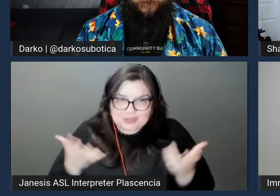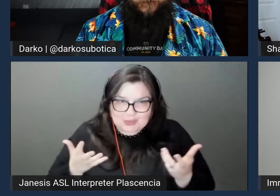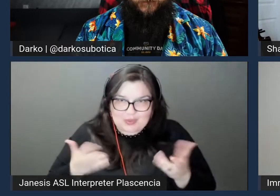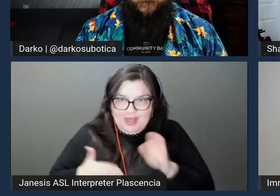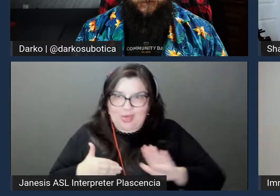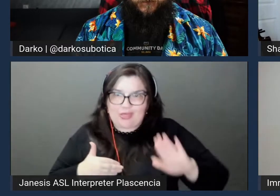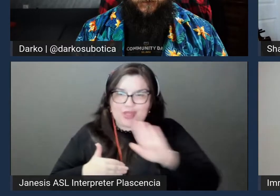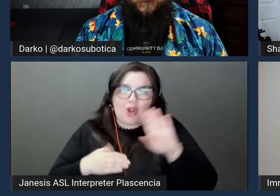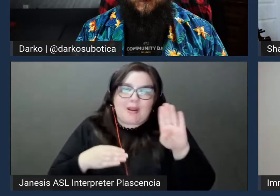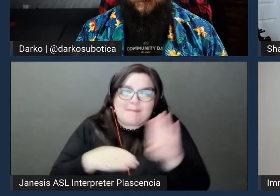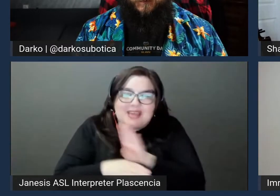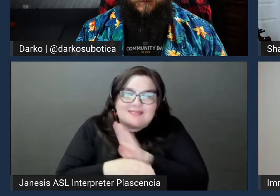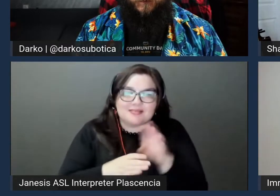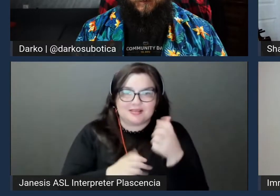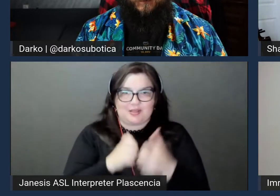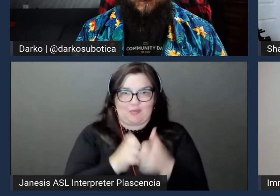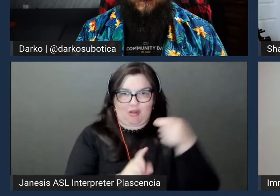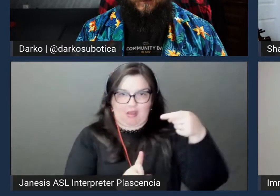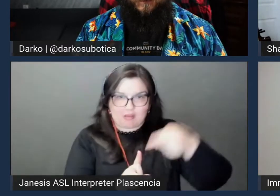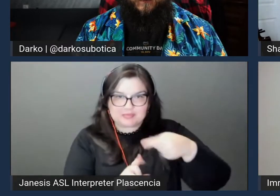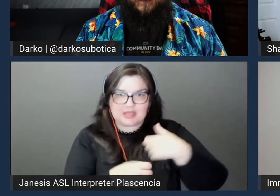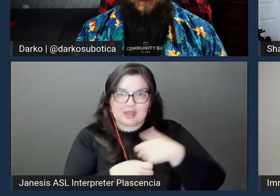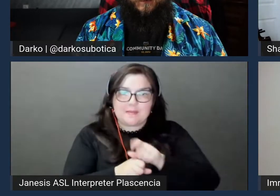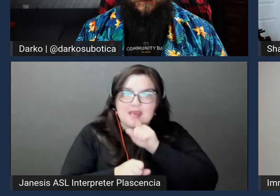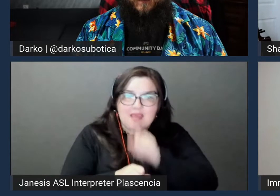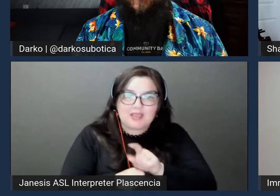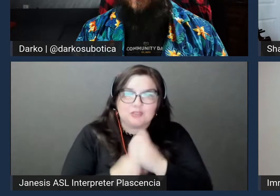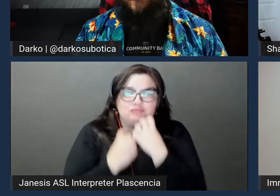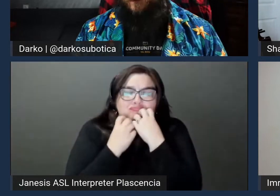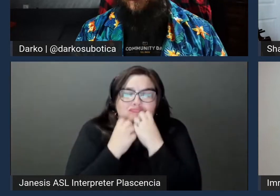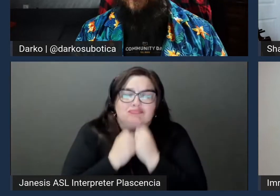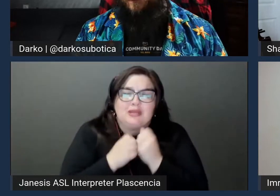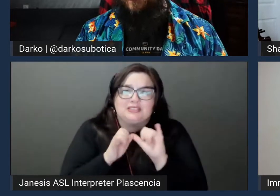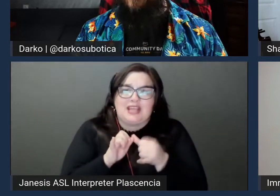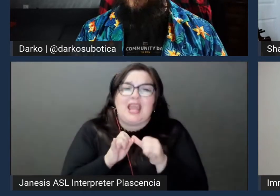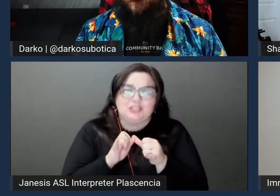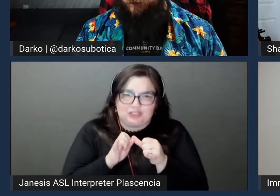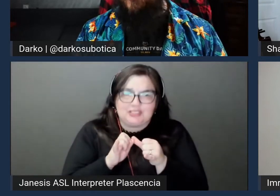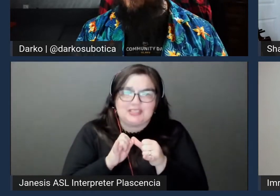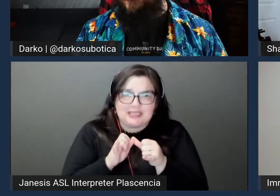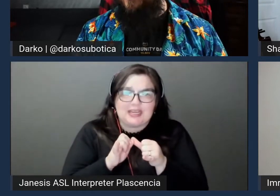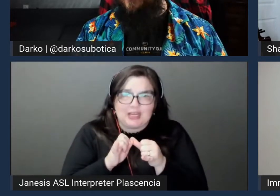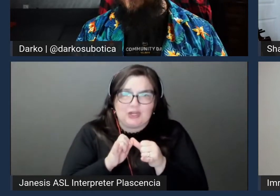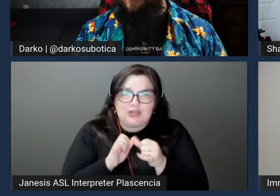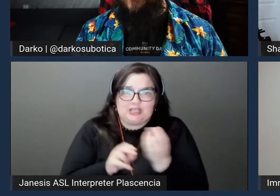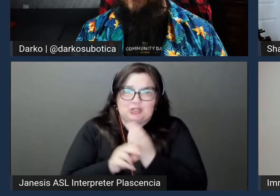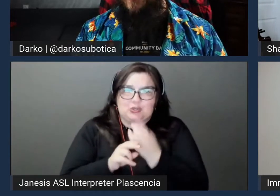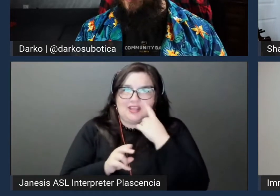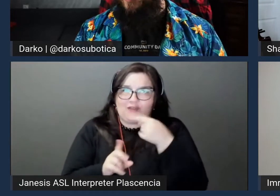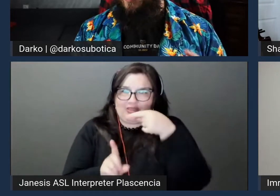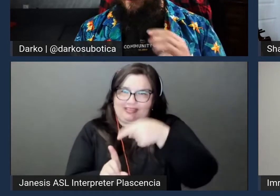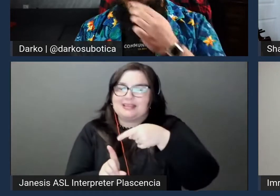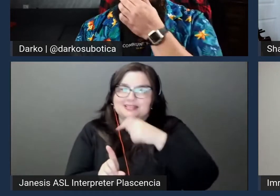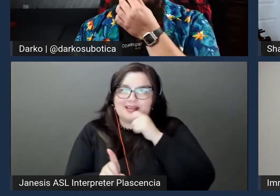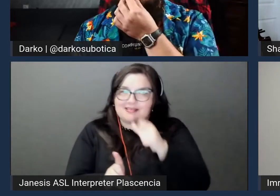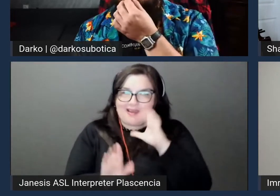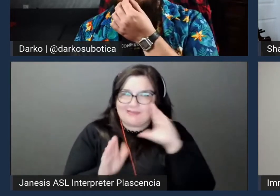and make sure that they're putting their precious engineering resources to innovate on that front. All right, it's, I don't know if it's